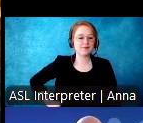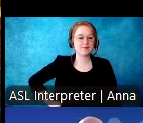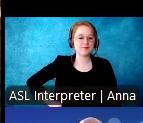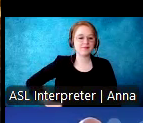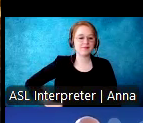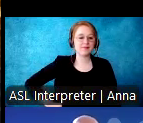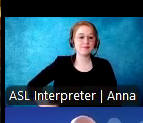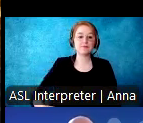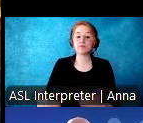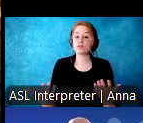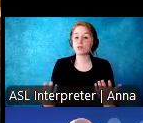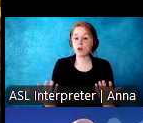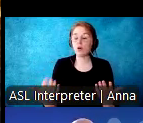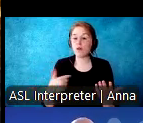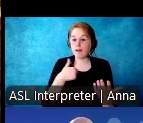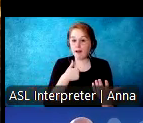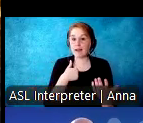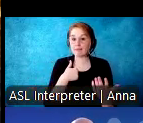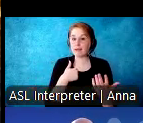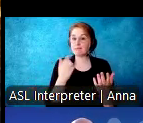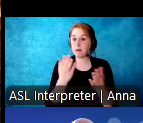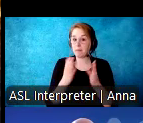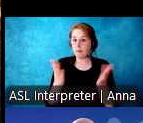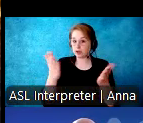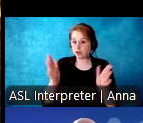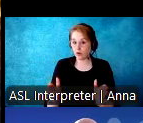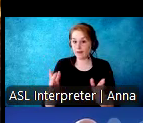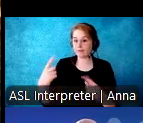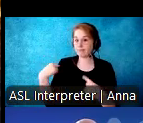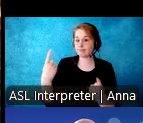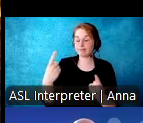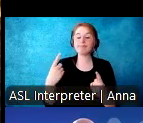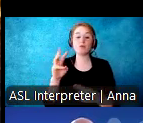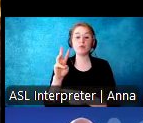So I've been a public servant with our Department of Health services for 27 years,